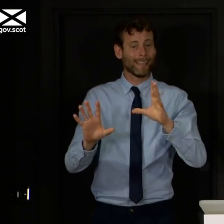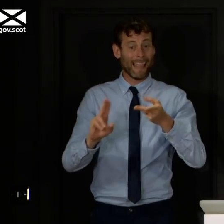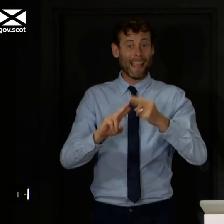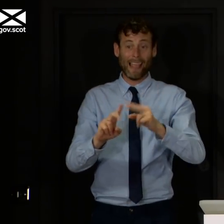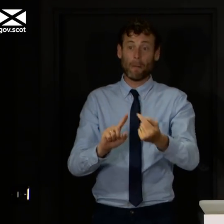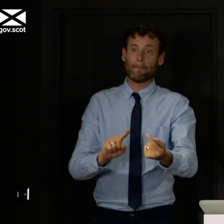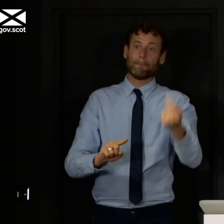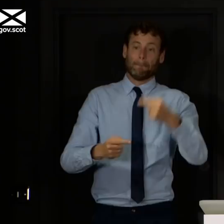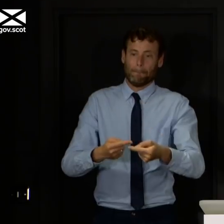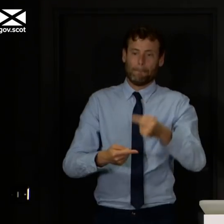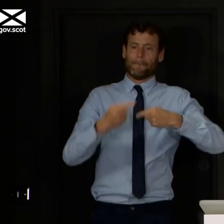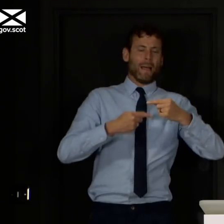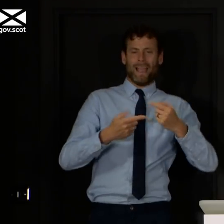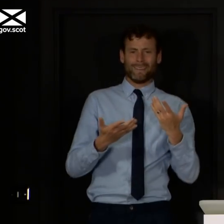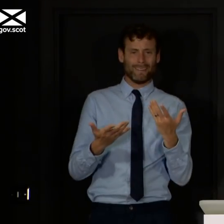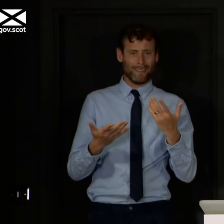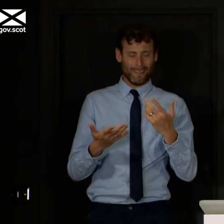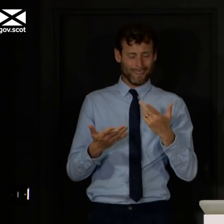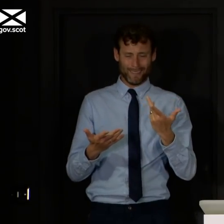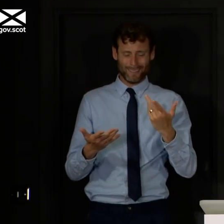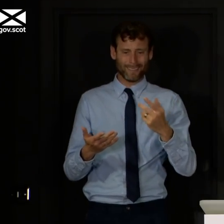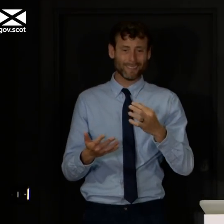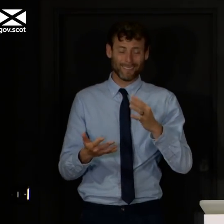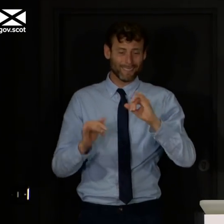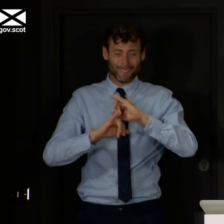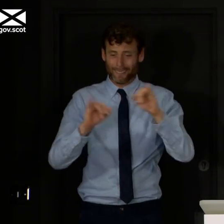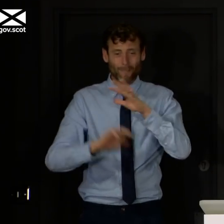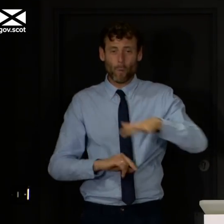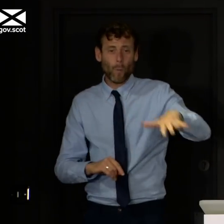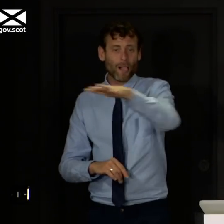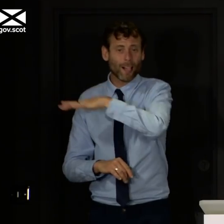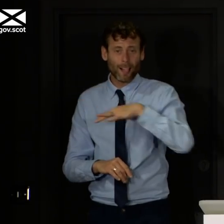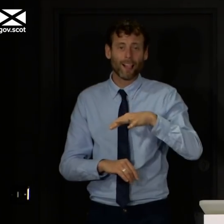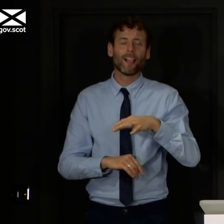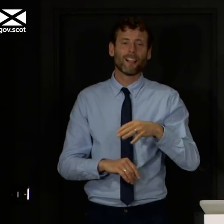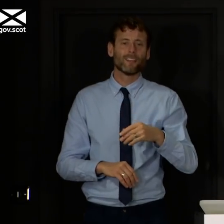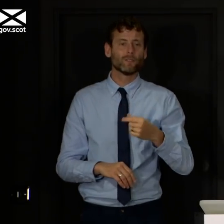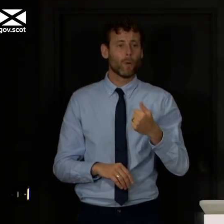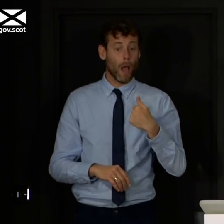do this, as we, as and when we can speed it up, I desperately want to speed this up as